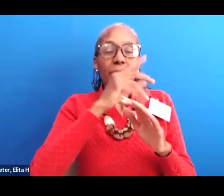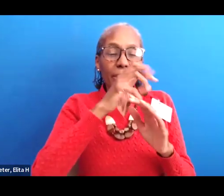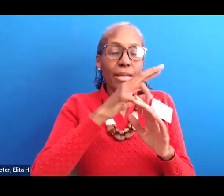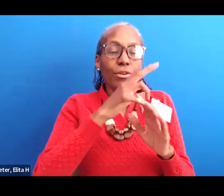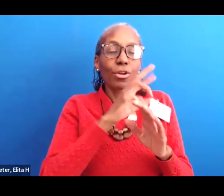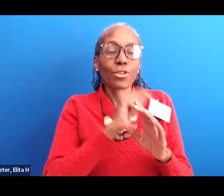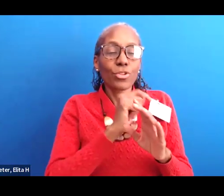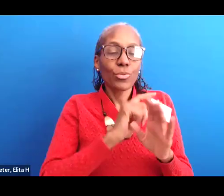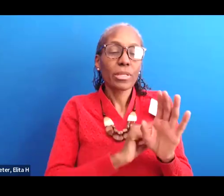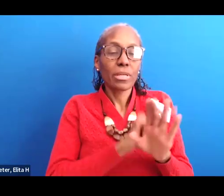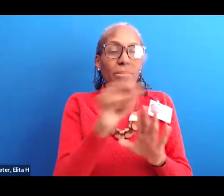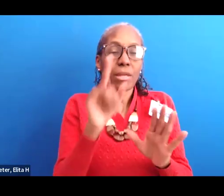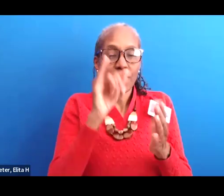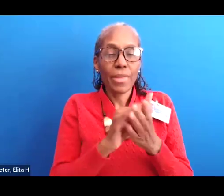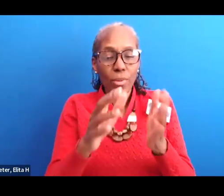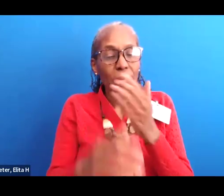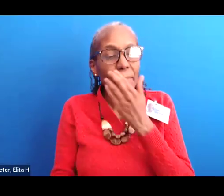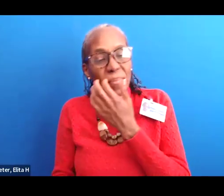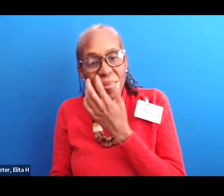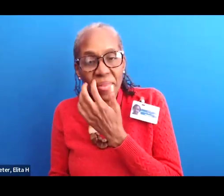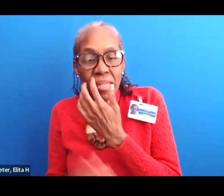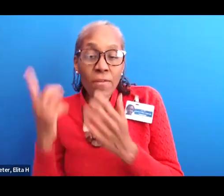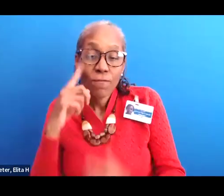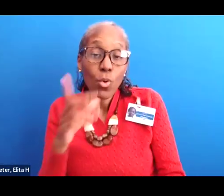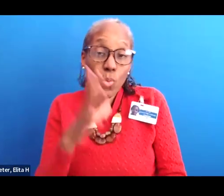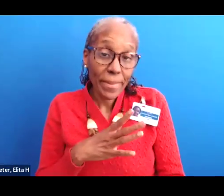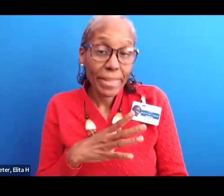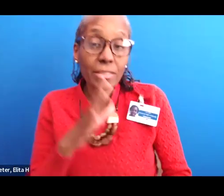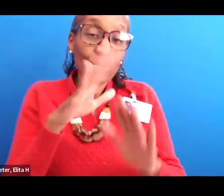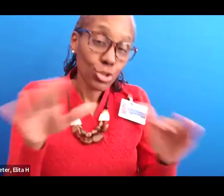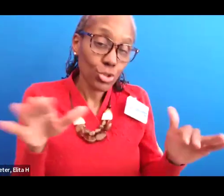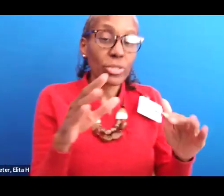out in that way, and, for women and for children, it's very easy.